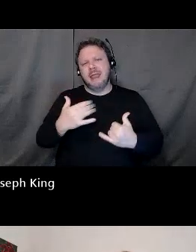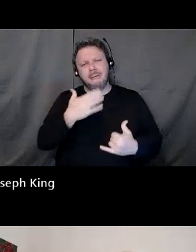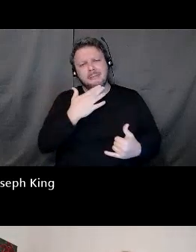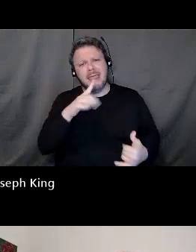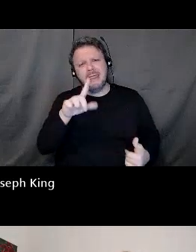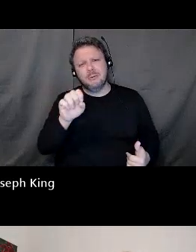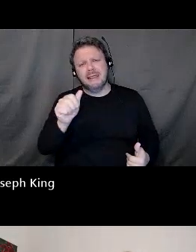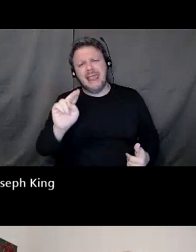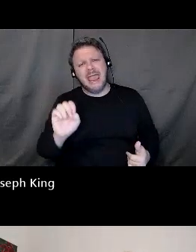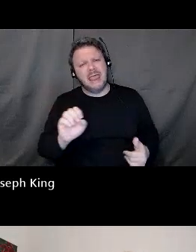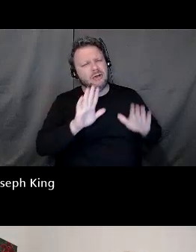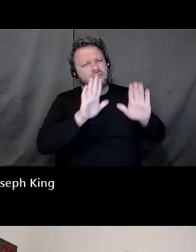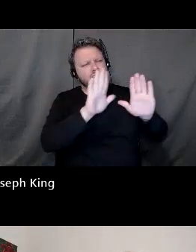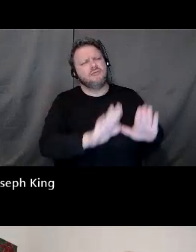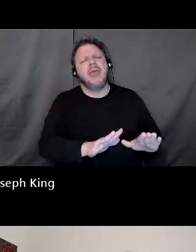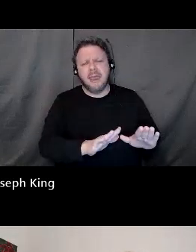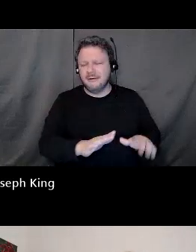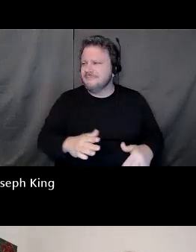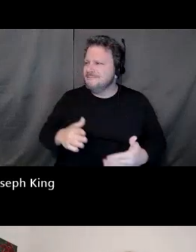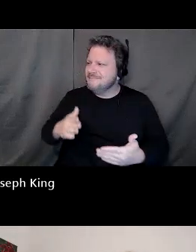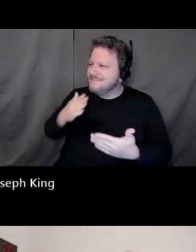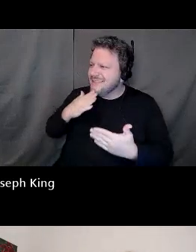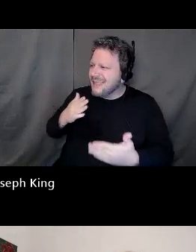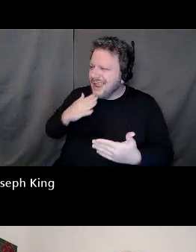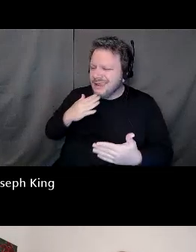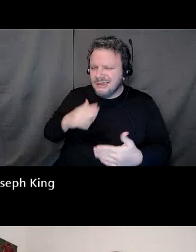It was great. Great. Thank you so much. Thank you.